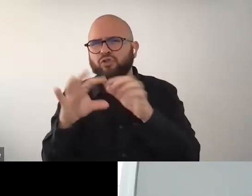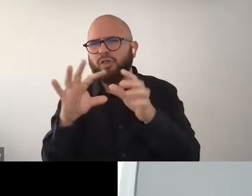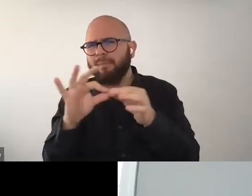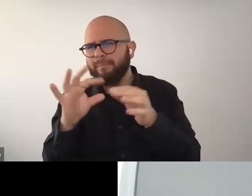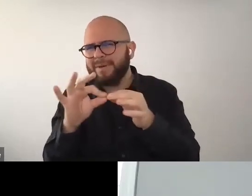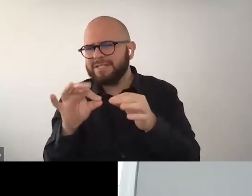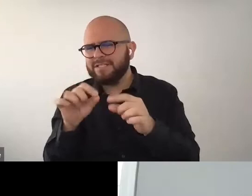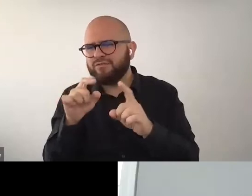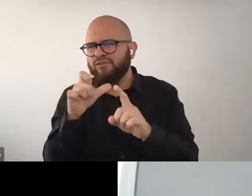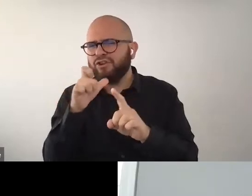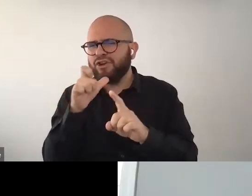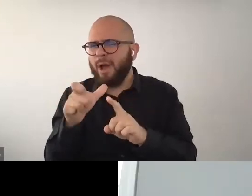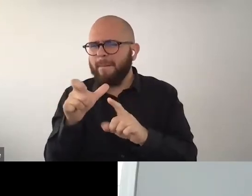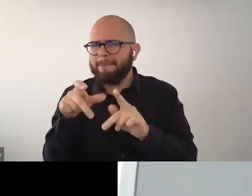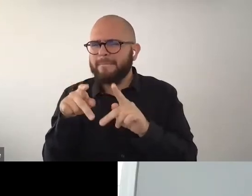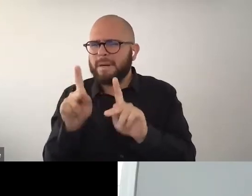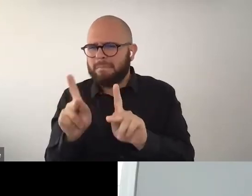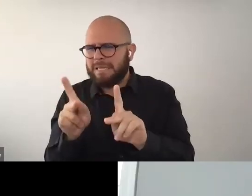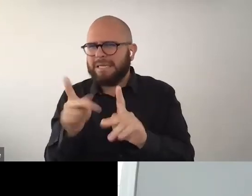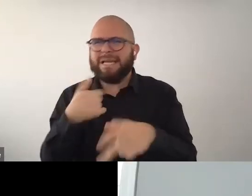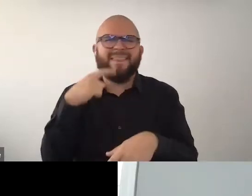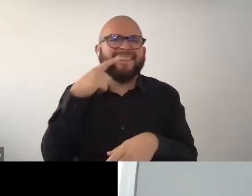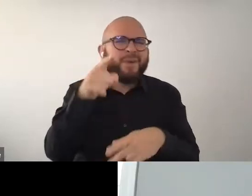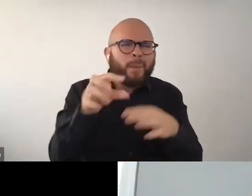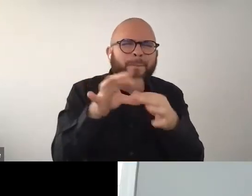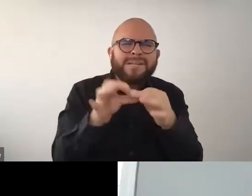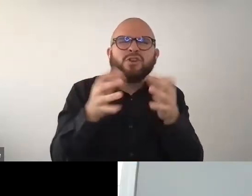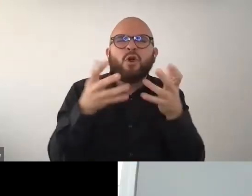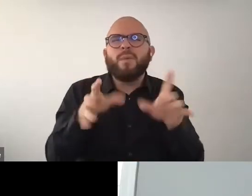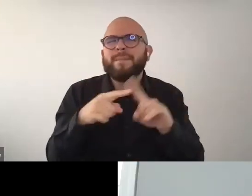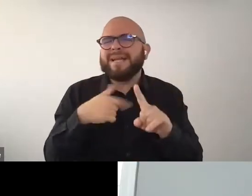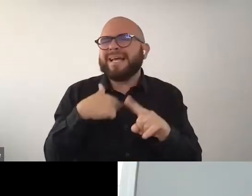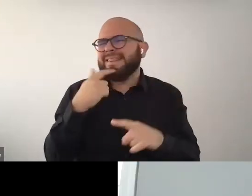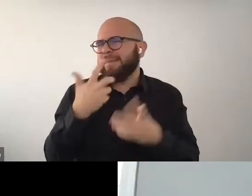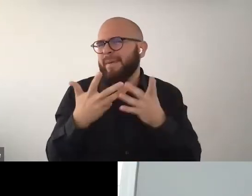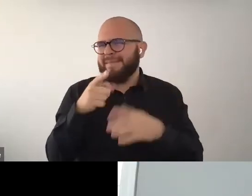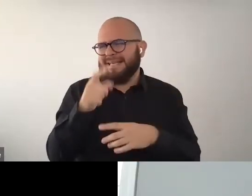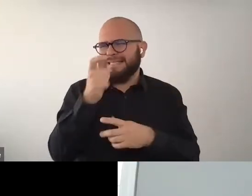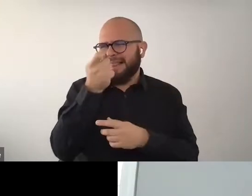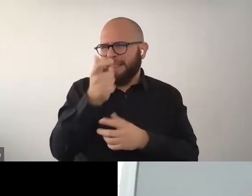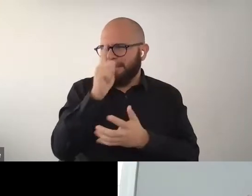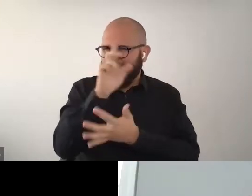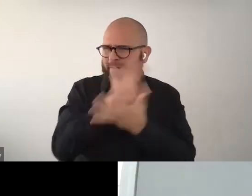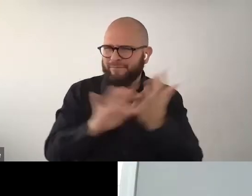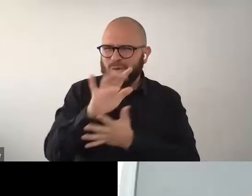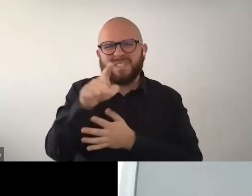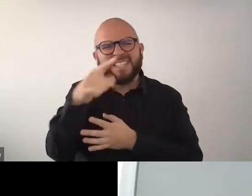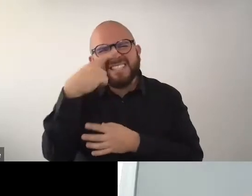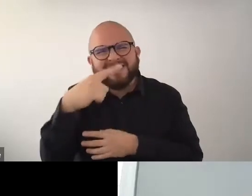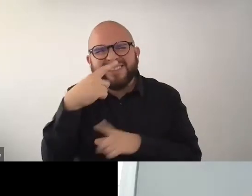but I think that's an area that would be, could be ripe for confusion. - A little confusion. Absolutely.